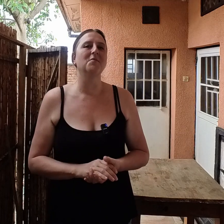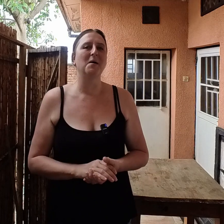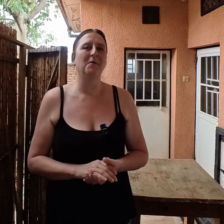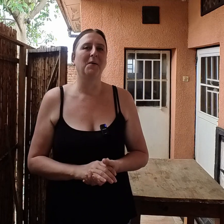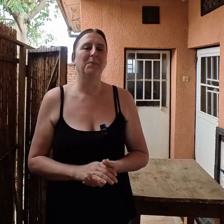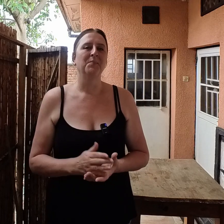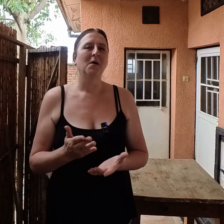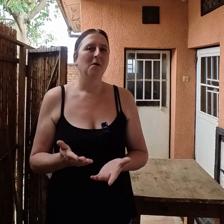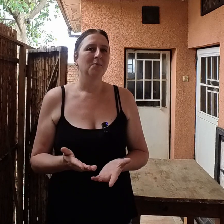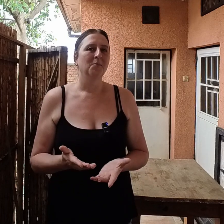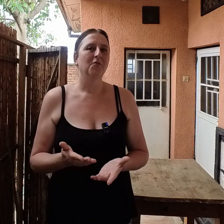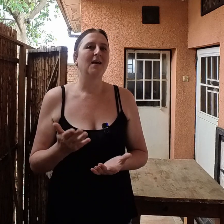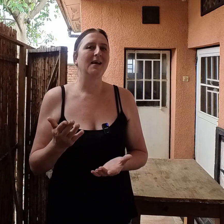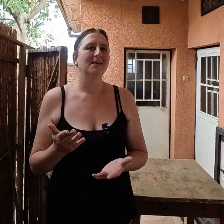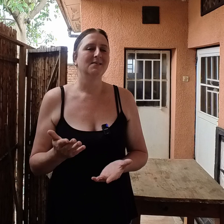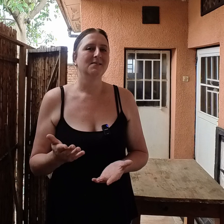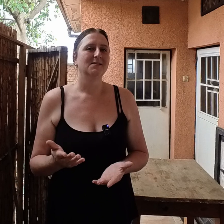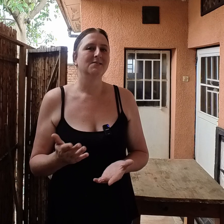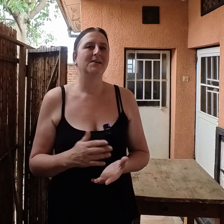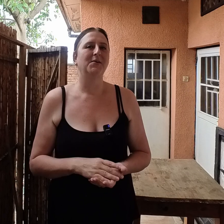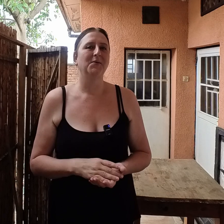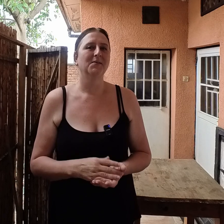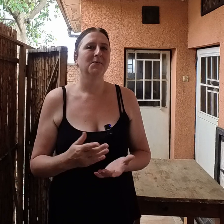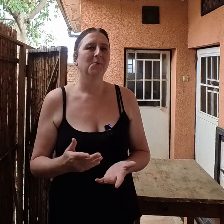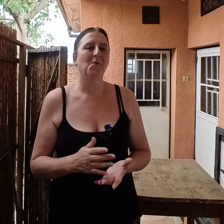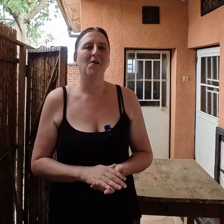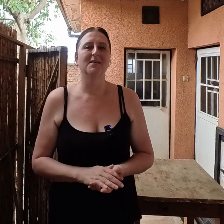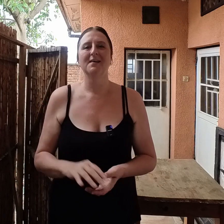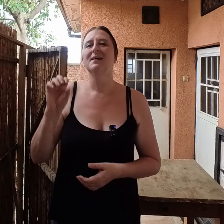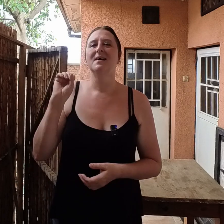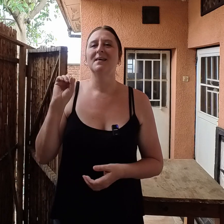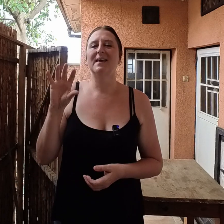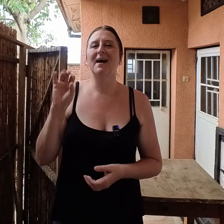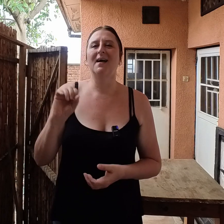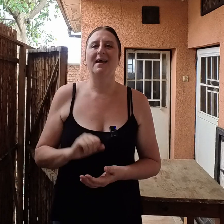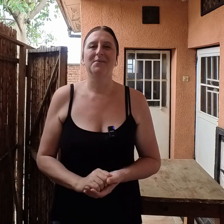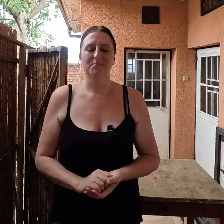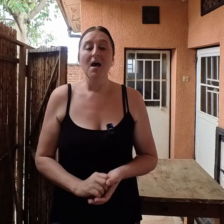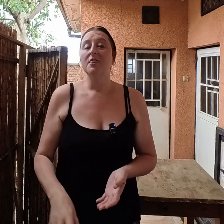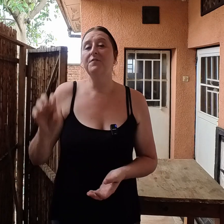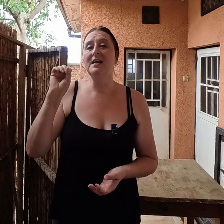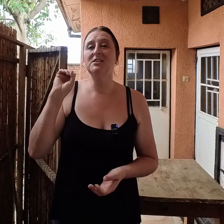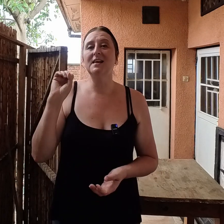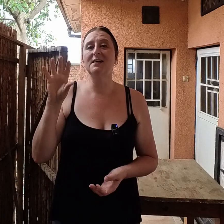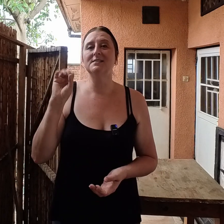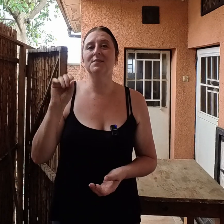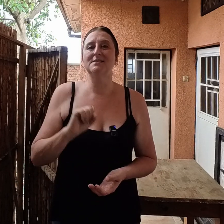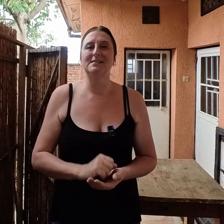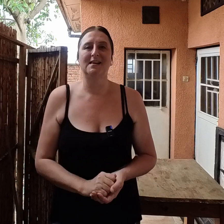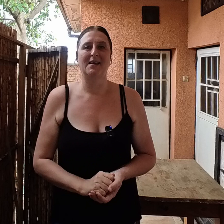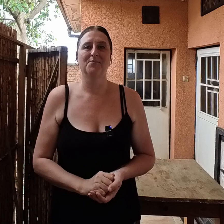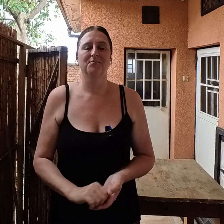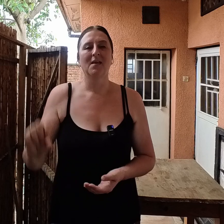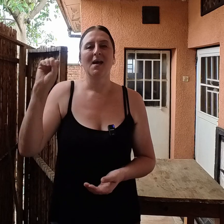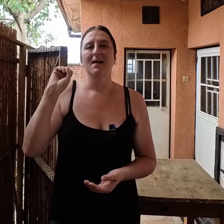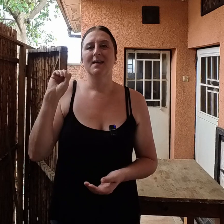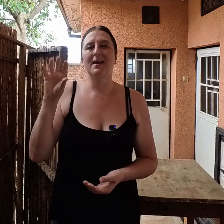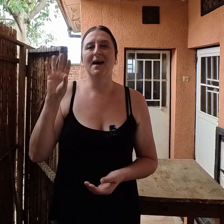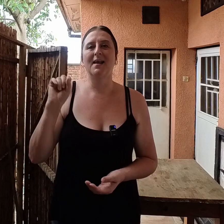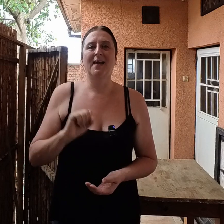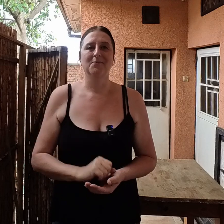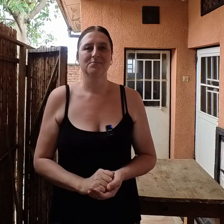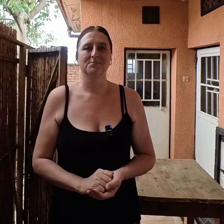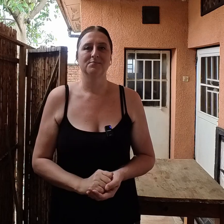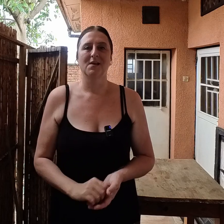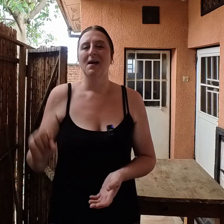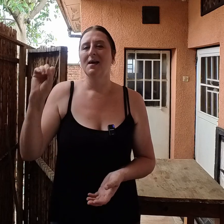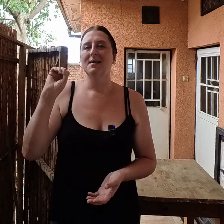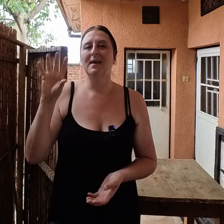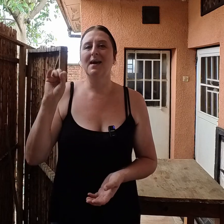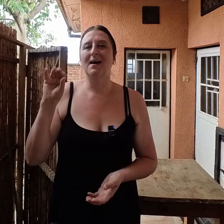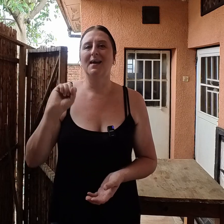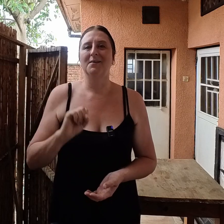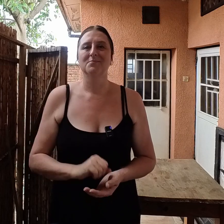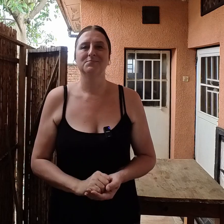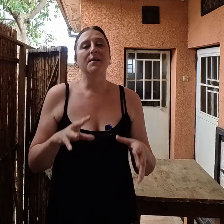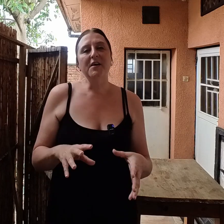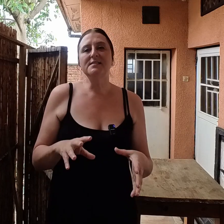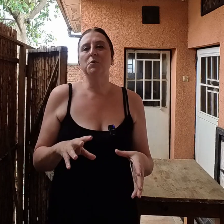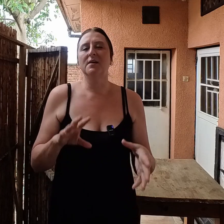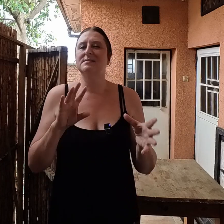can remember... three... two... one. Kigali. The flashing lights of the city. Kigali. Kigali. Now, this one